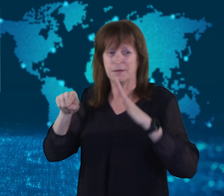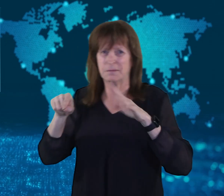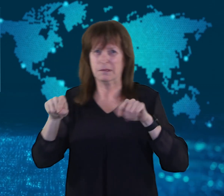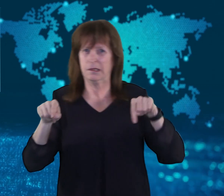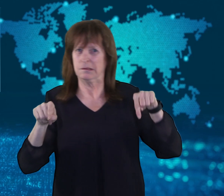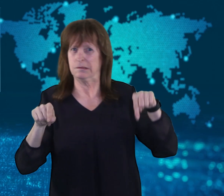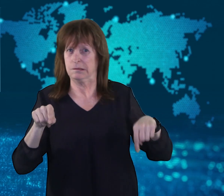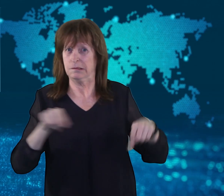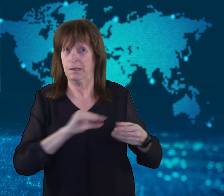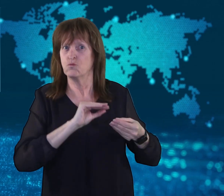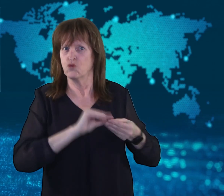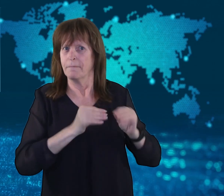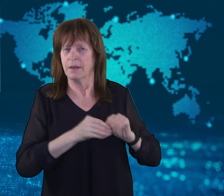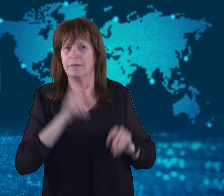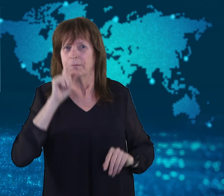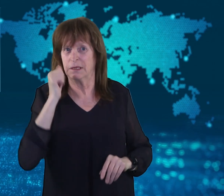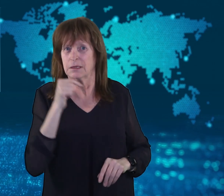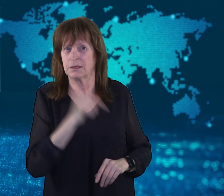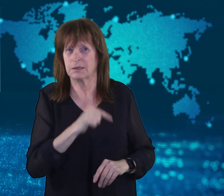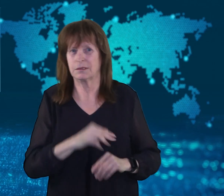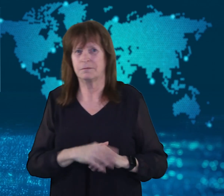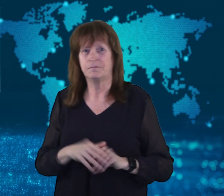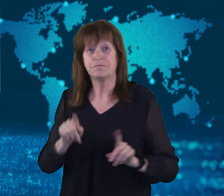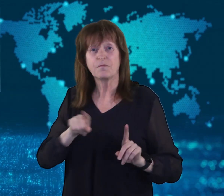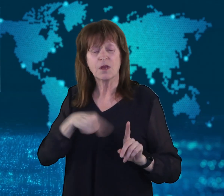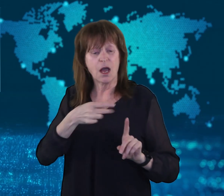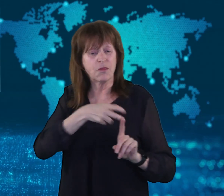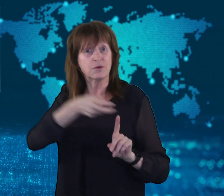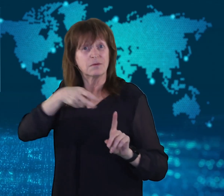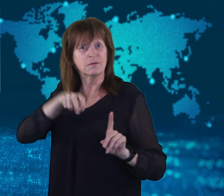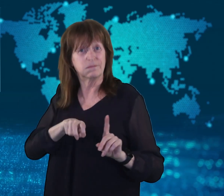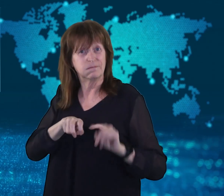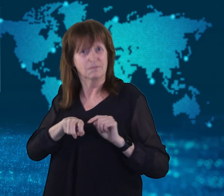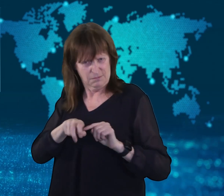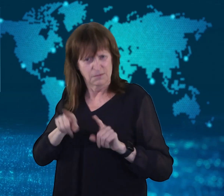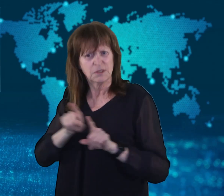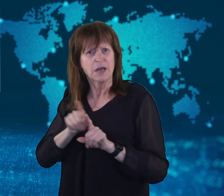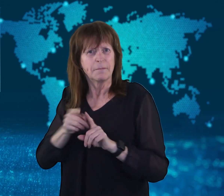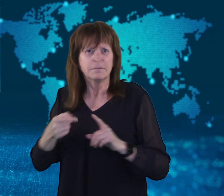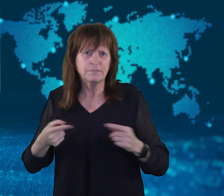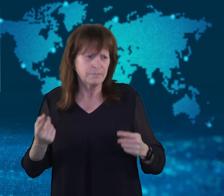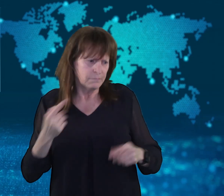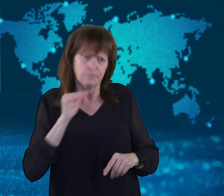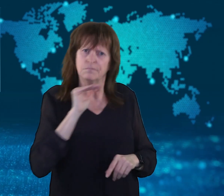Another colleague confronted Torres about their suspicions that he was